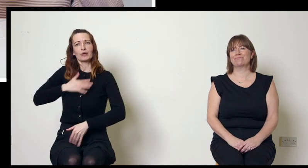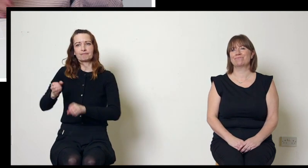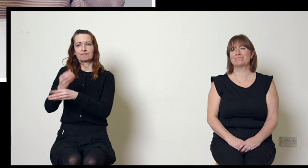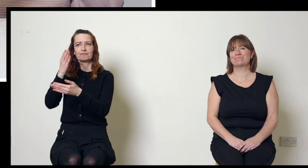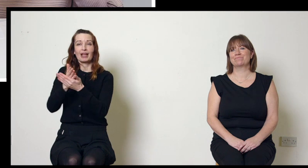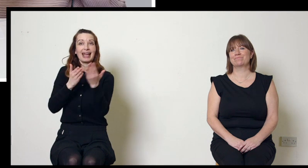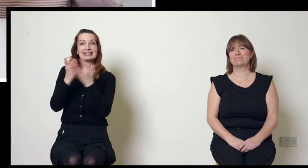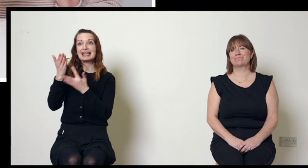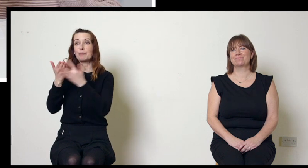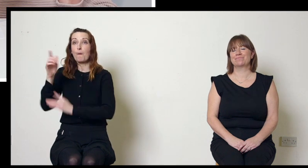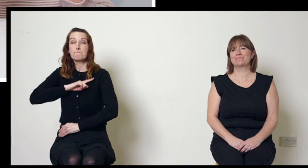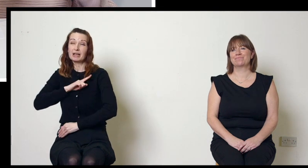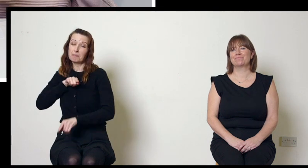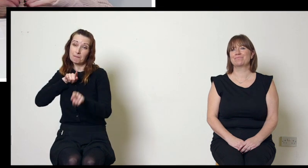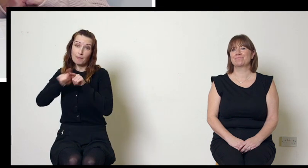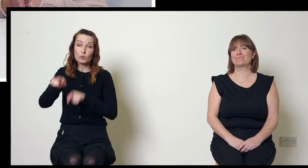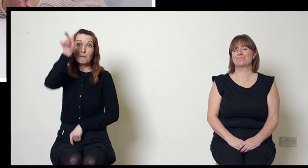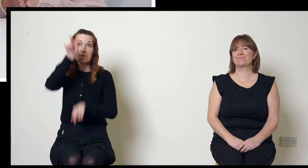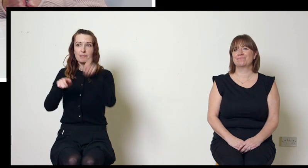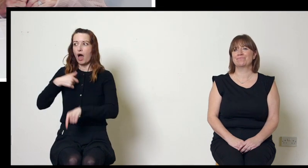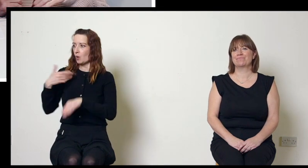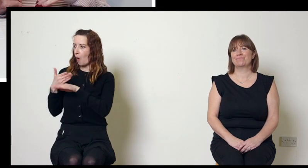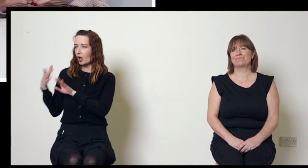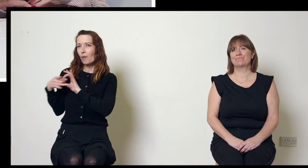because the vast majority of people that I work with now as an access